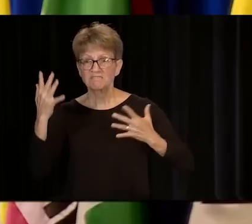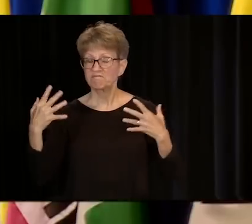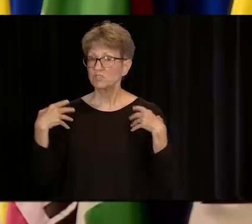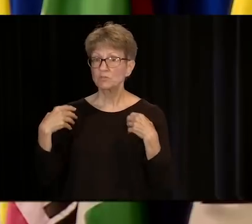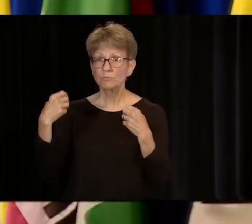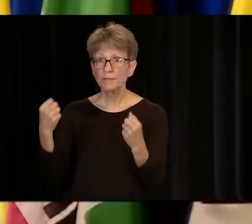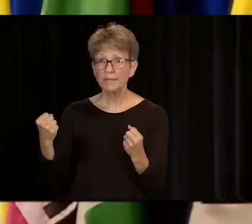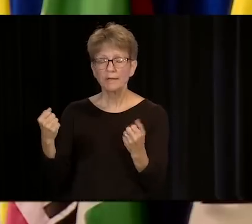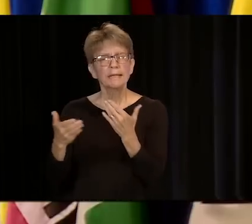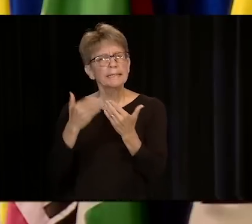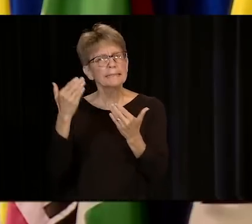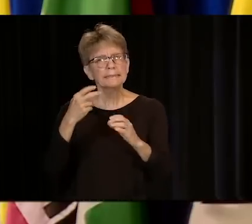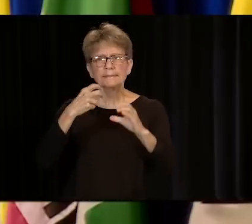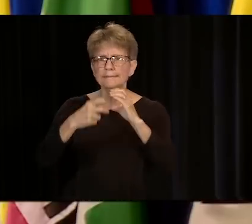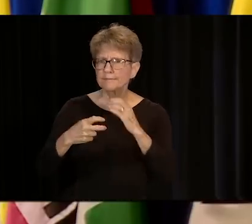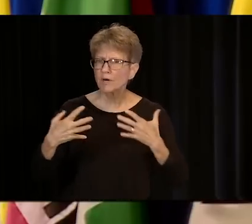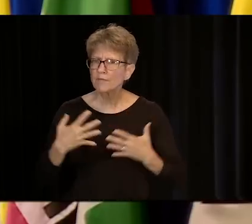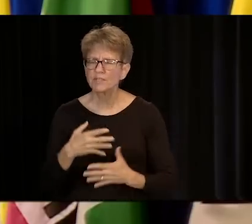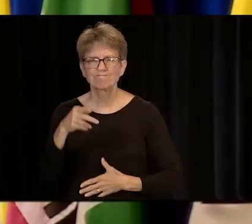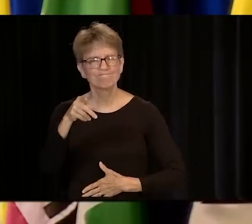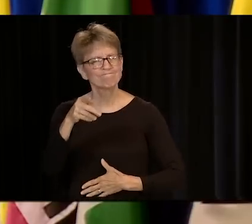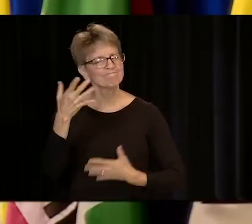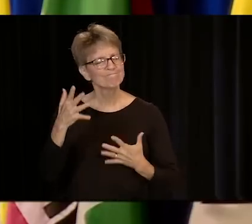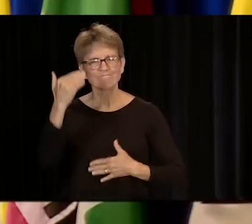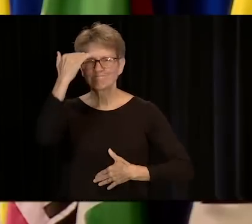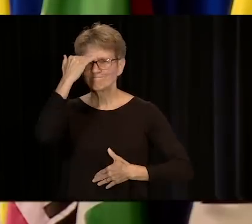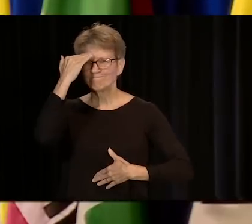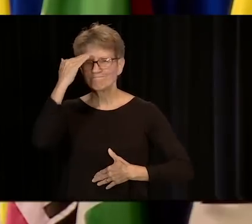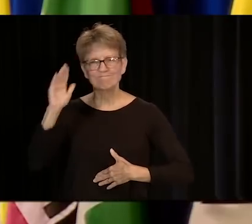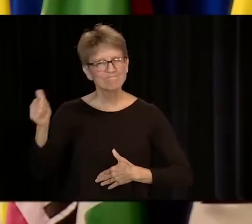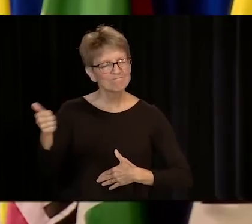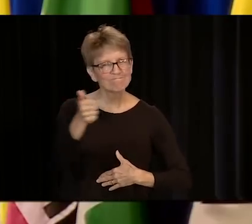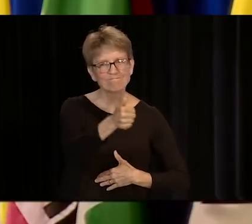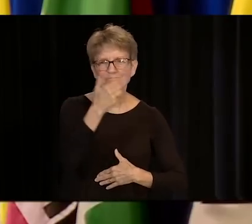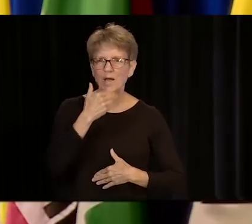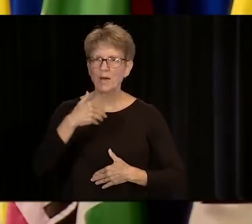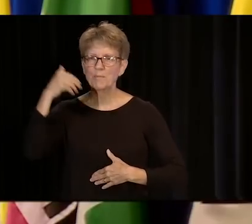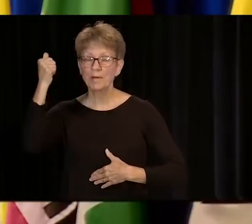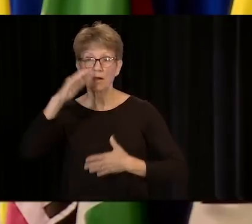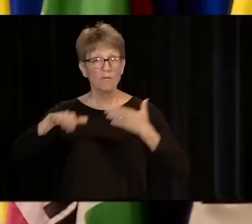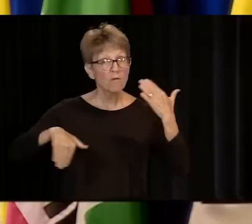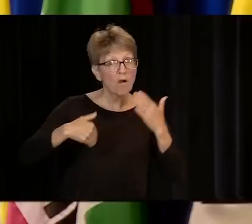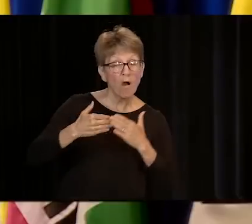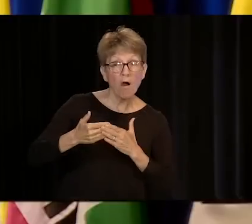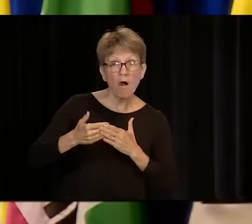IT IS EASY TO FALL INTO FEAR, BUT YOU ALREADY KNOW YOU ARE BETTER THAN THAT!